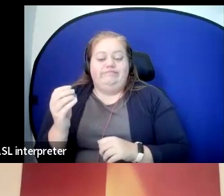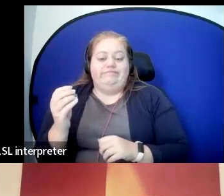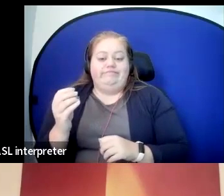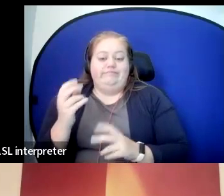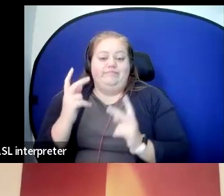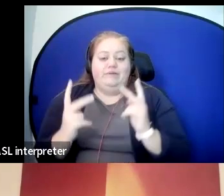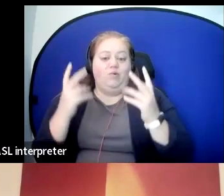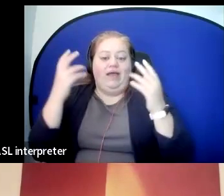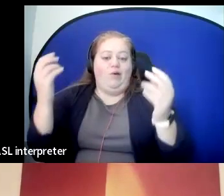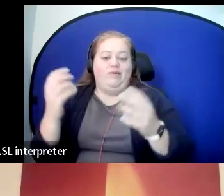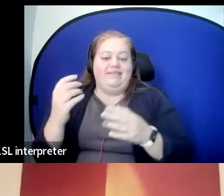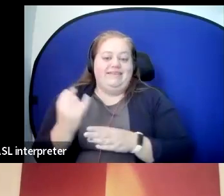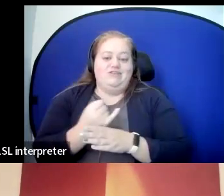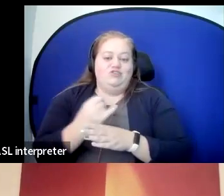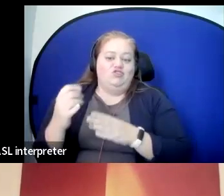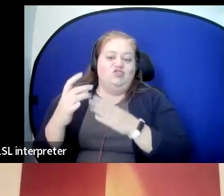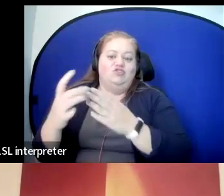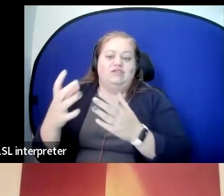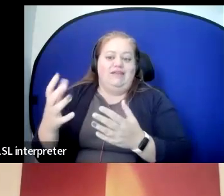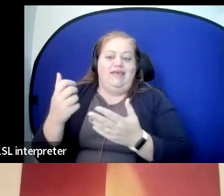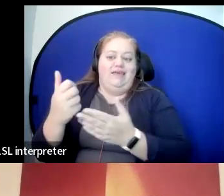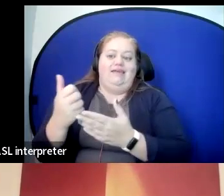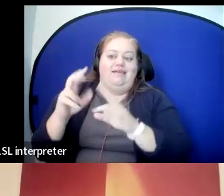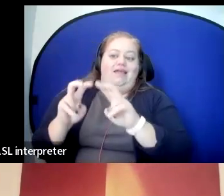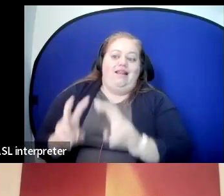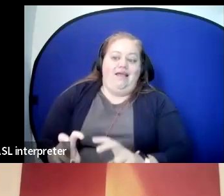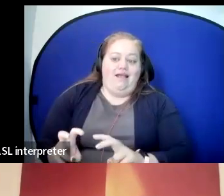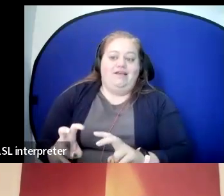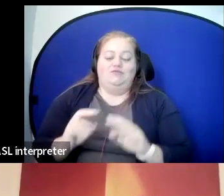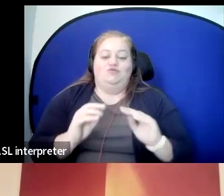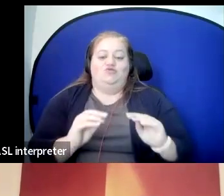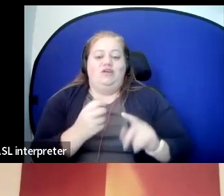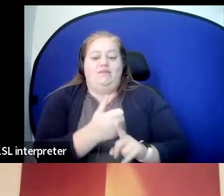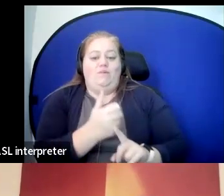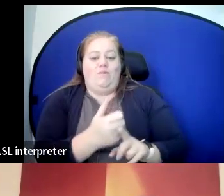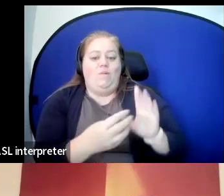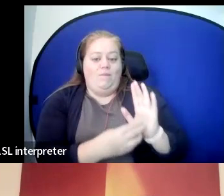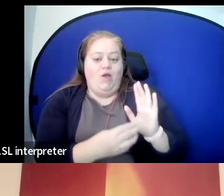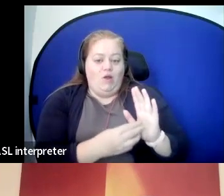to analyze it or use it to train their own models to understand